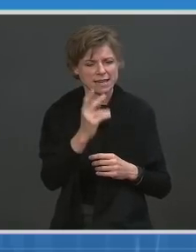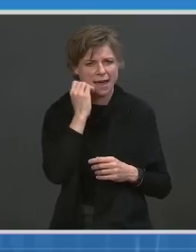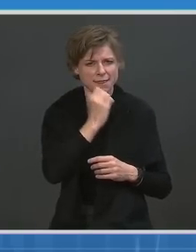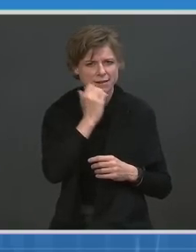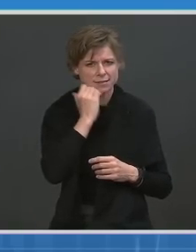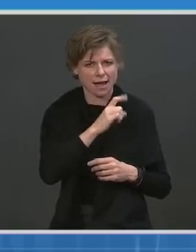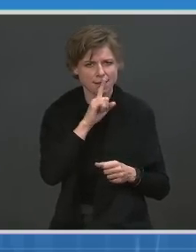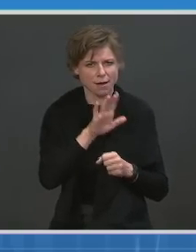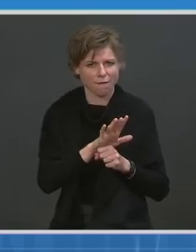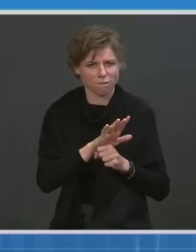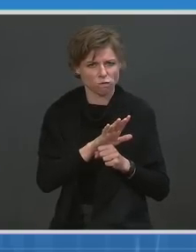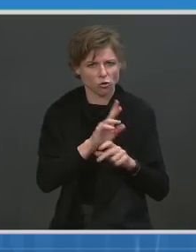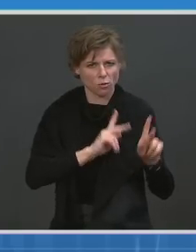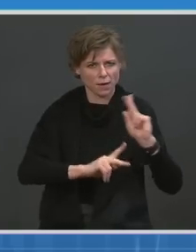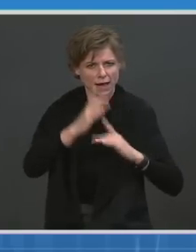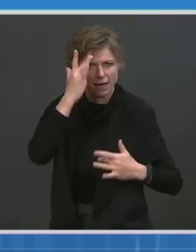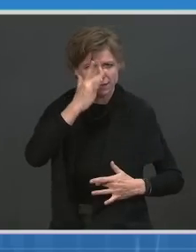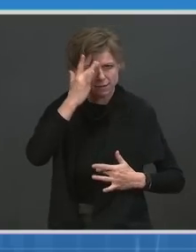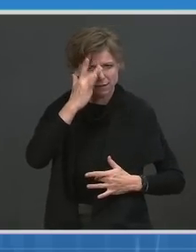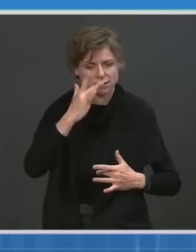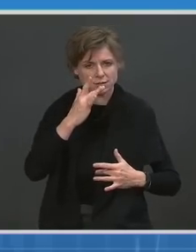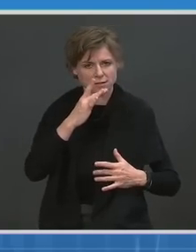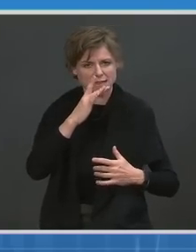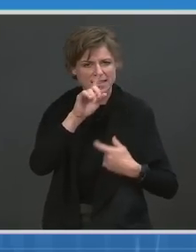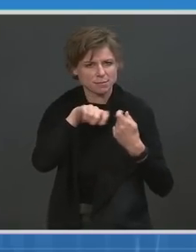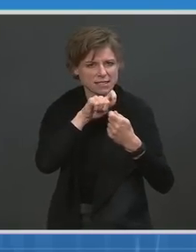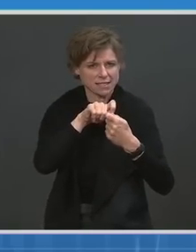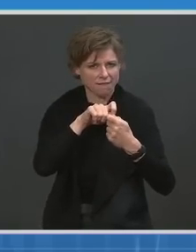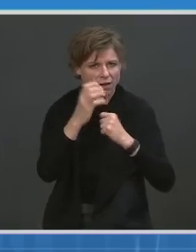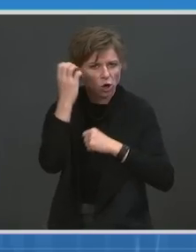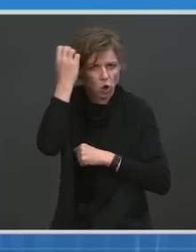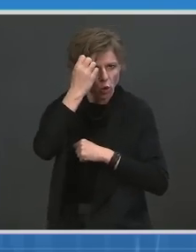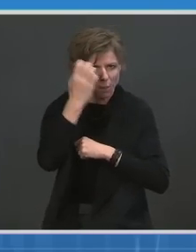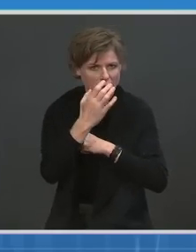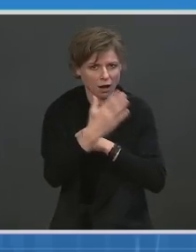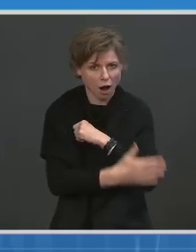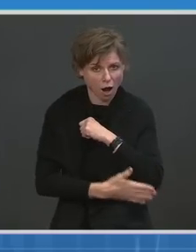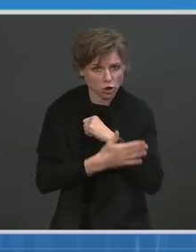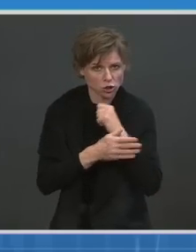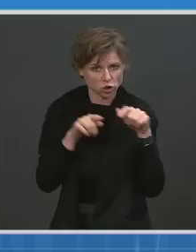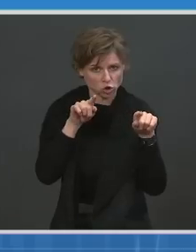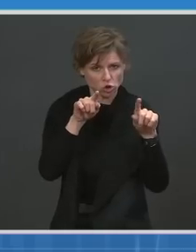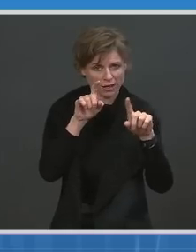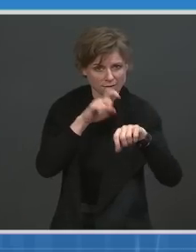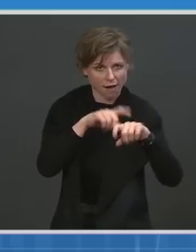selected European countries over a period of time -- and as you can see,